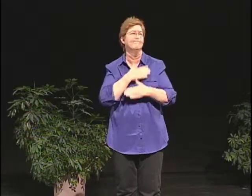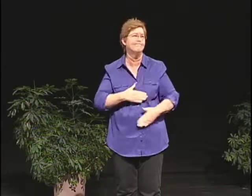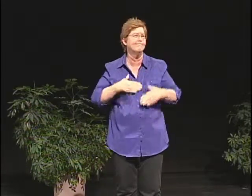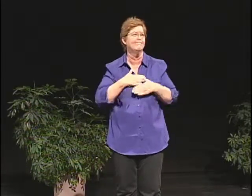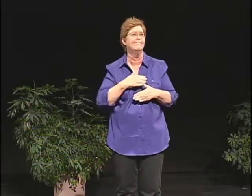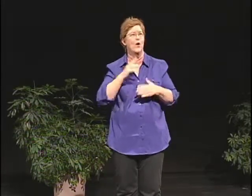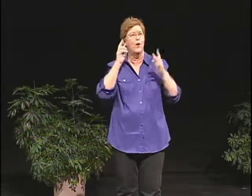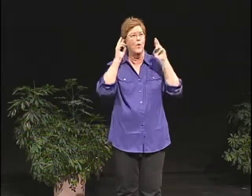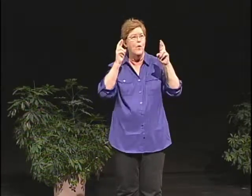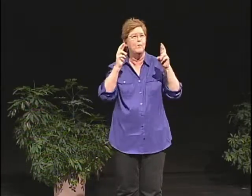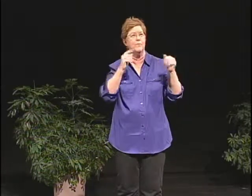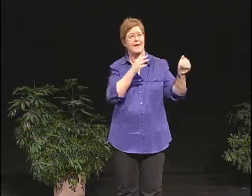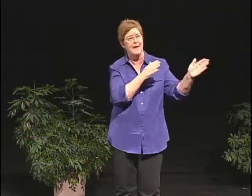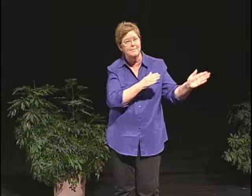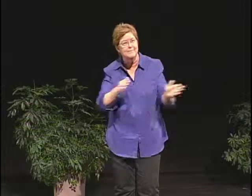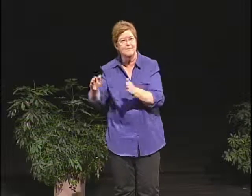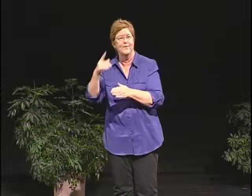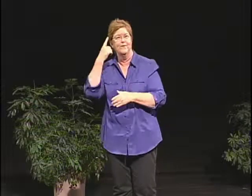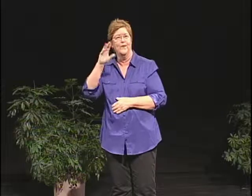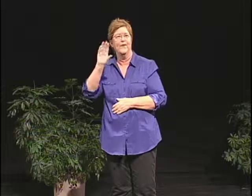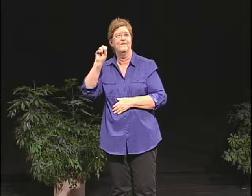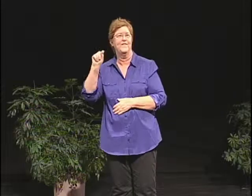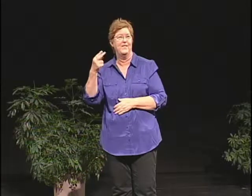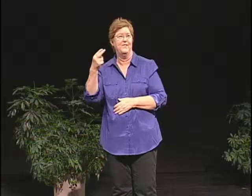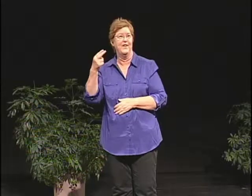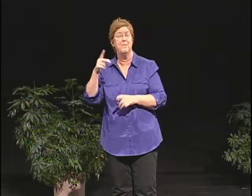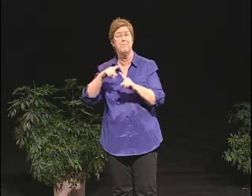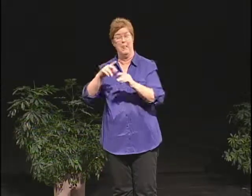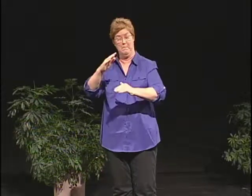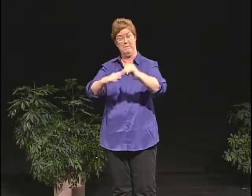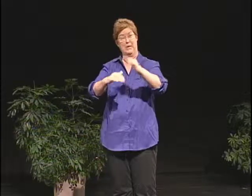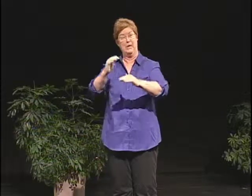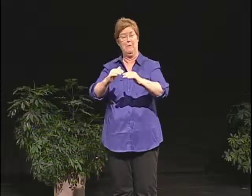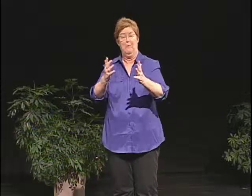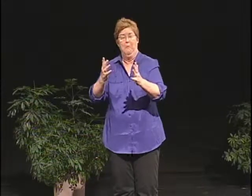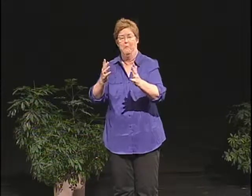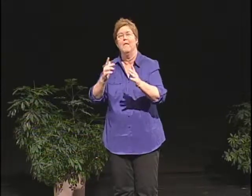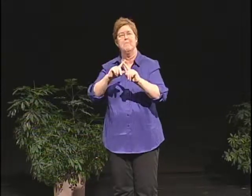please let her know because we want to be well-prepared for the 50th anniversary.